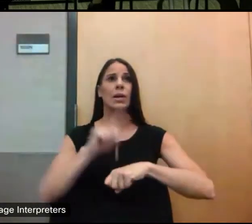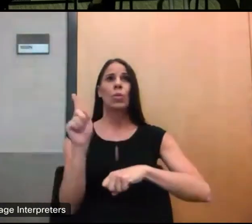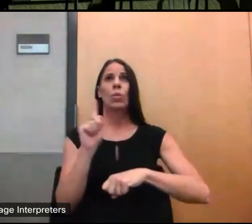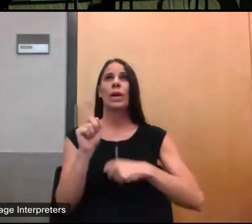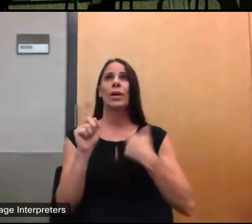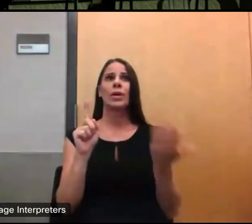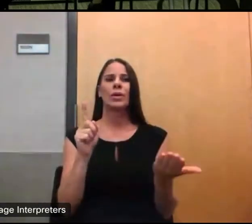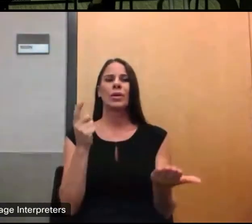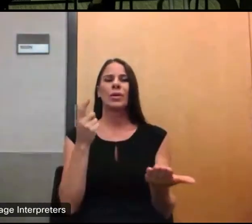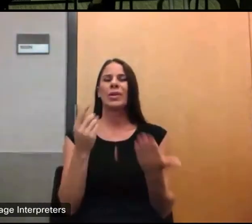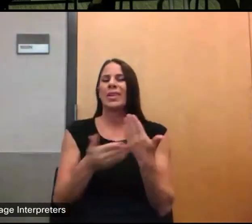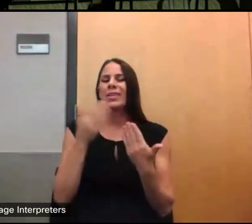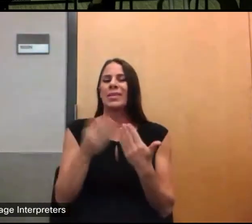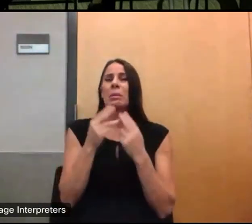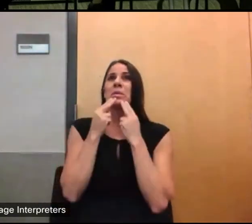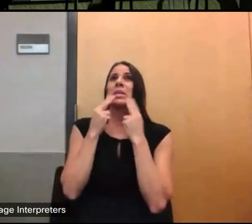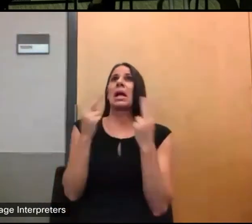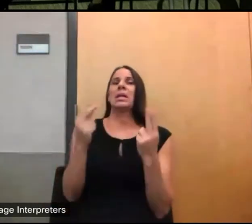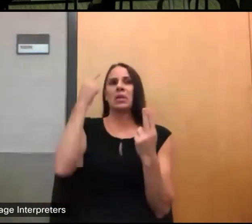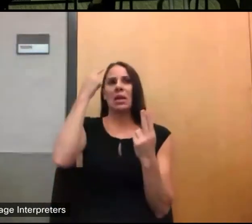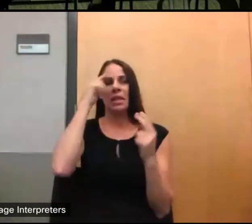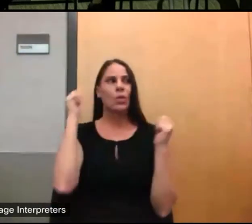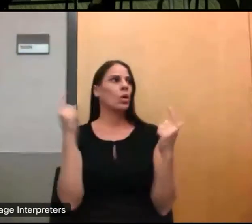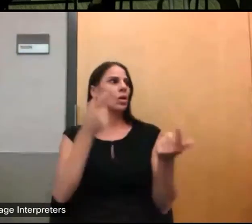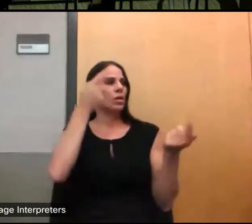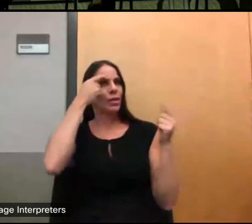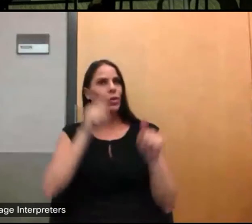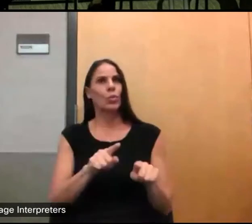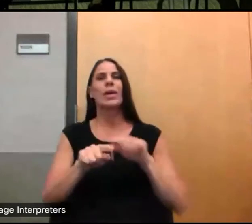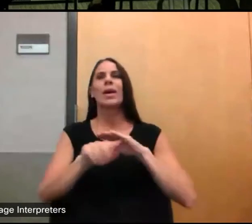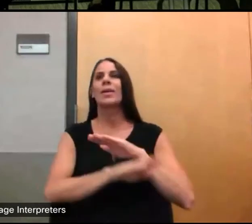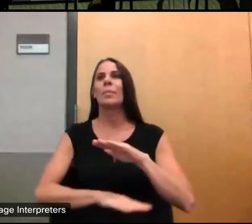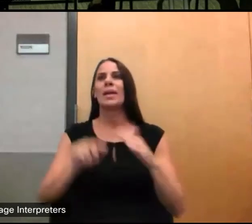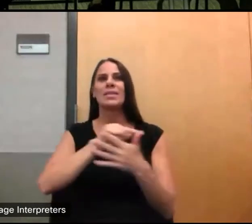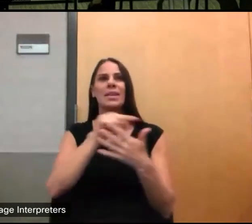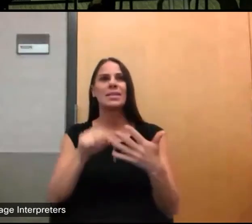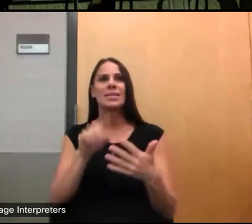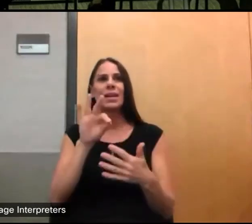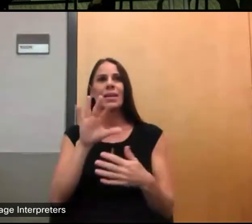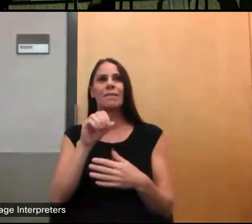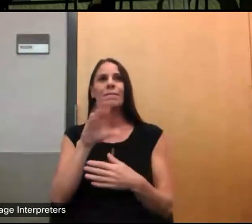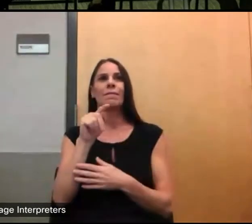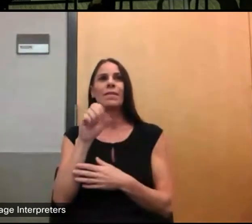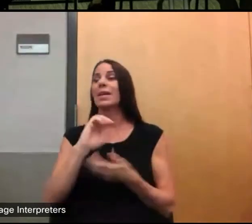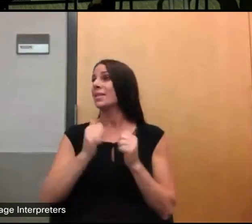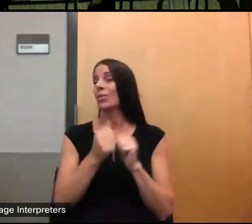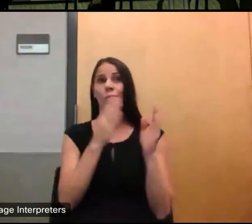naive to think we're going to agree on a basic set of facts. And so, how do you plan for that, um, that reality and how do you identify the right